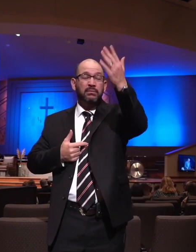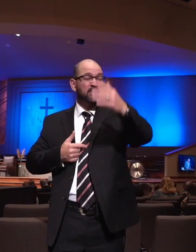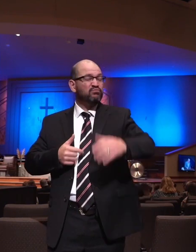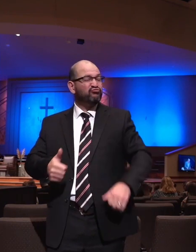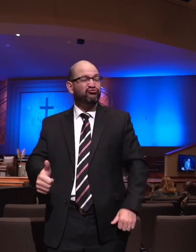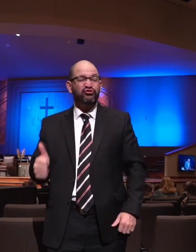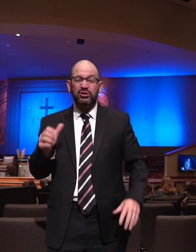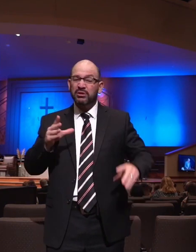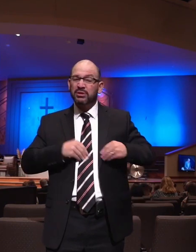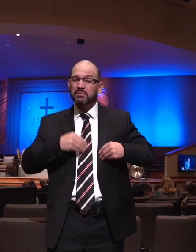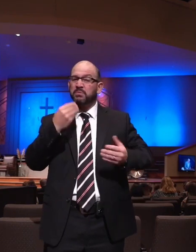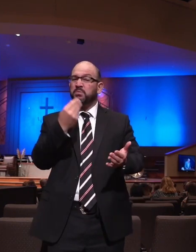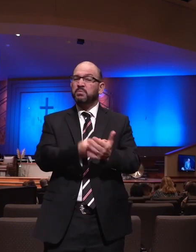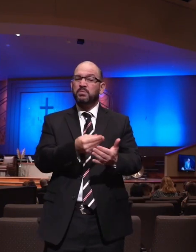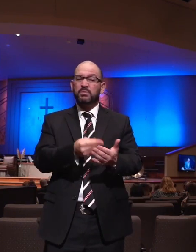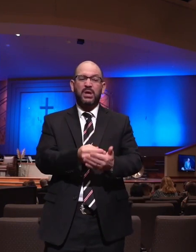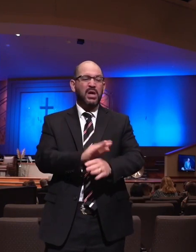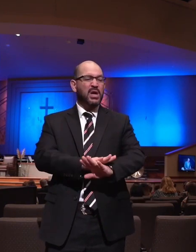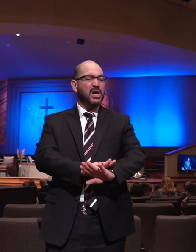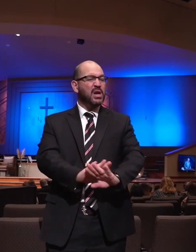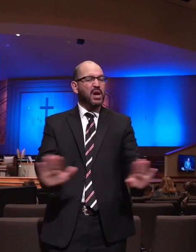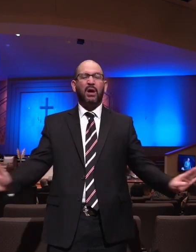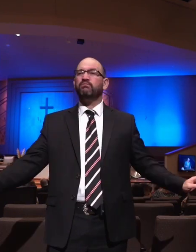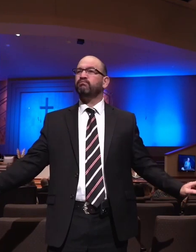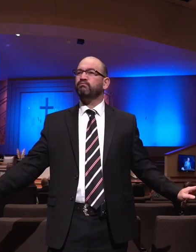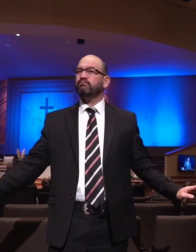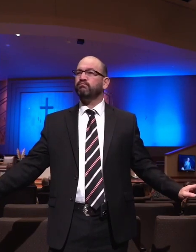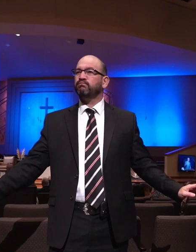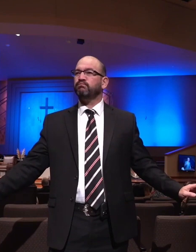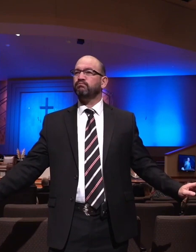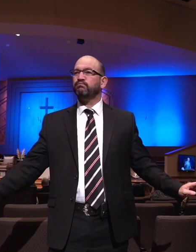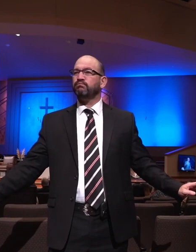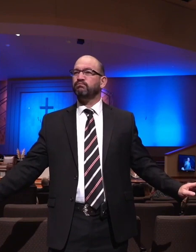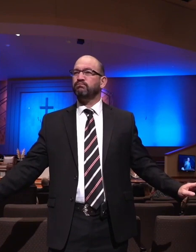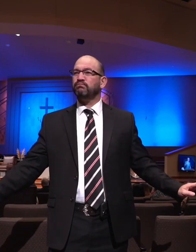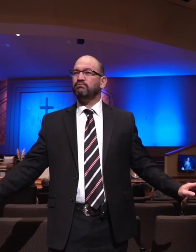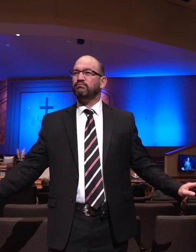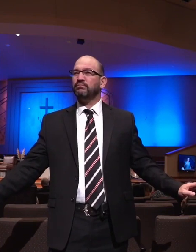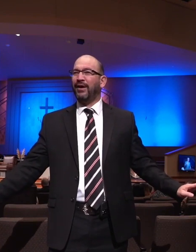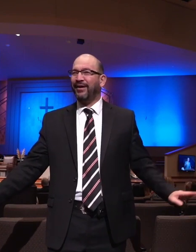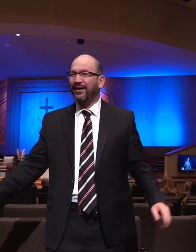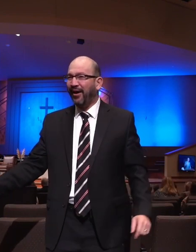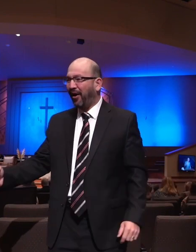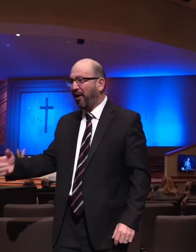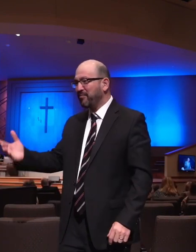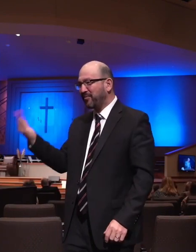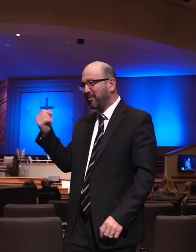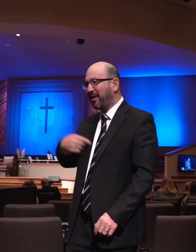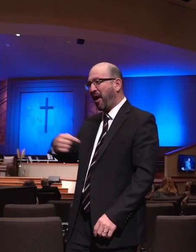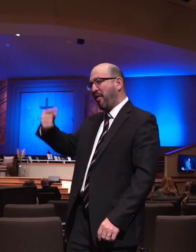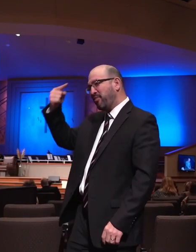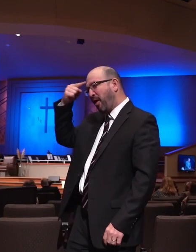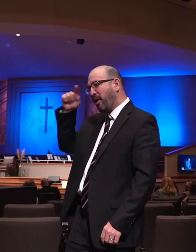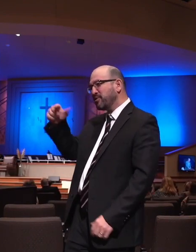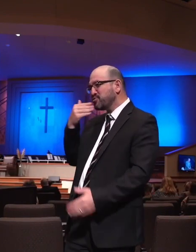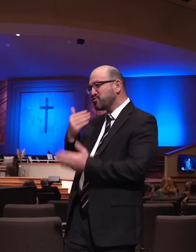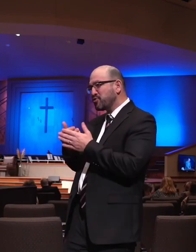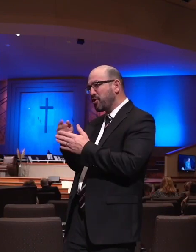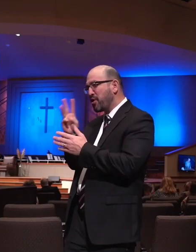receive none you know up until that point I always thought Elisha it was a good Independent Baptist but I guarantee he wasn't because the Baptist would